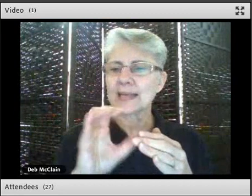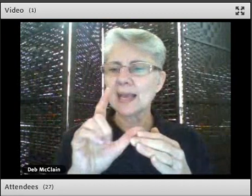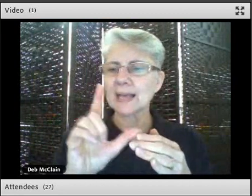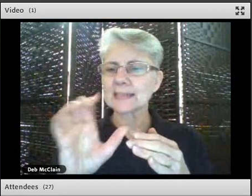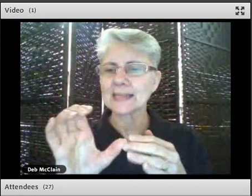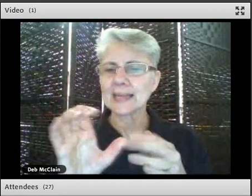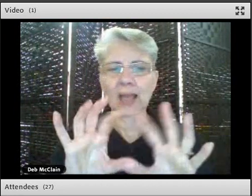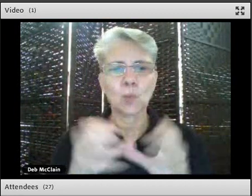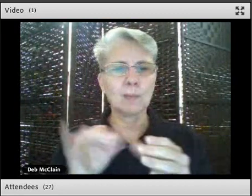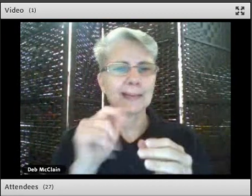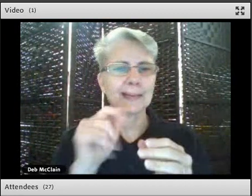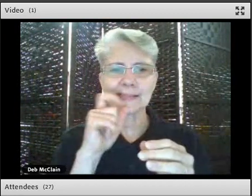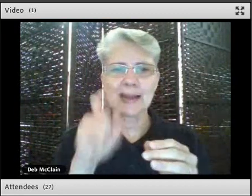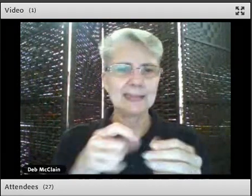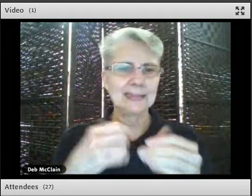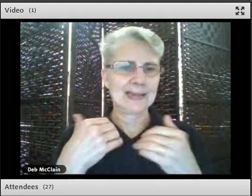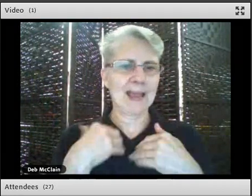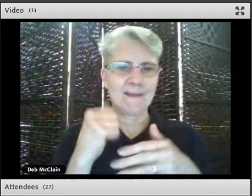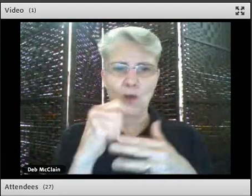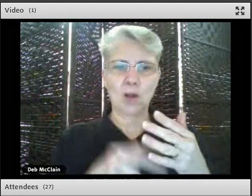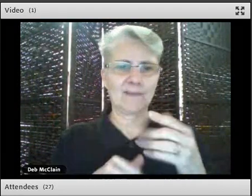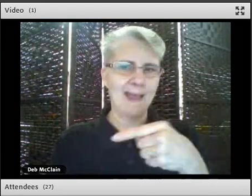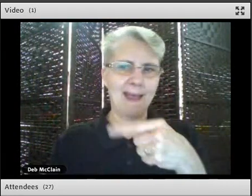as to what's important to add or include.